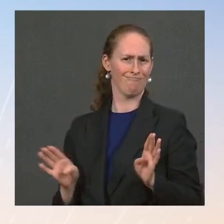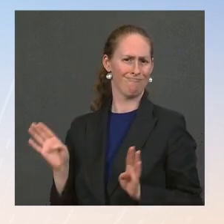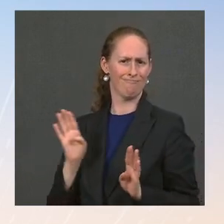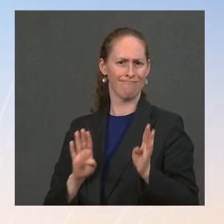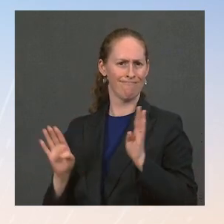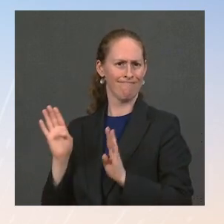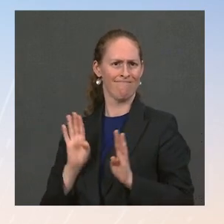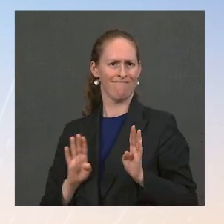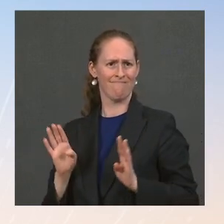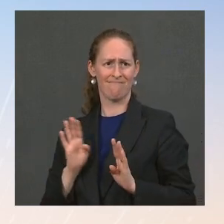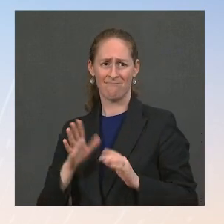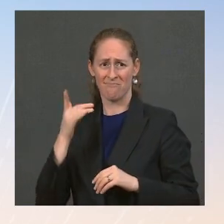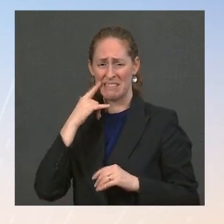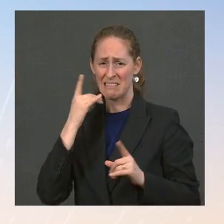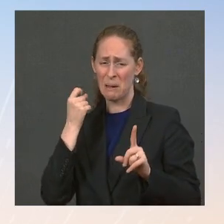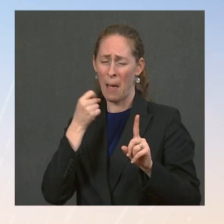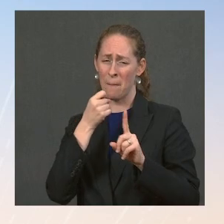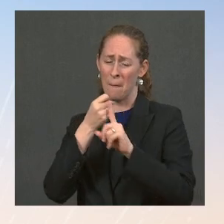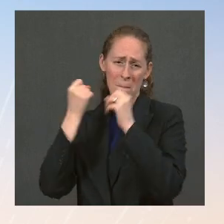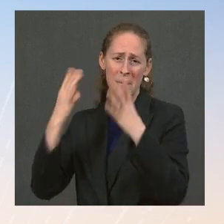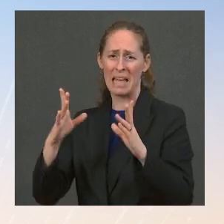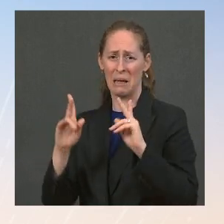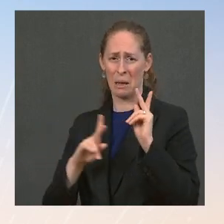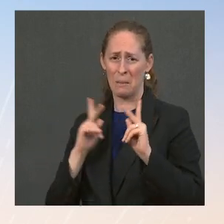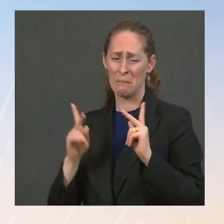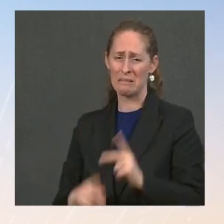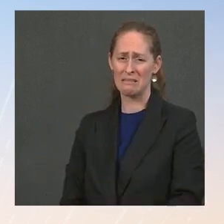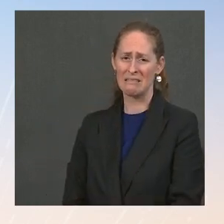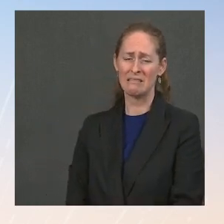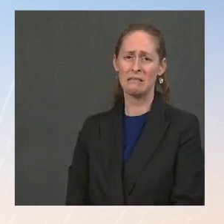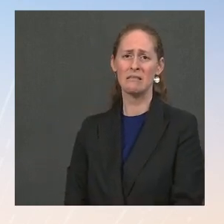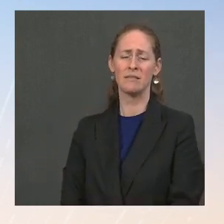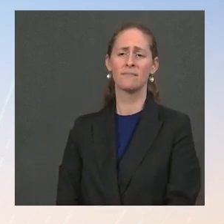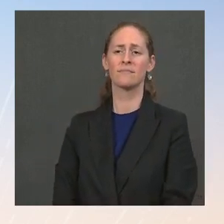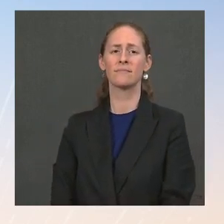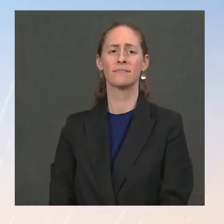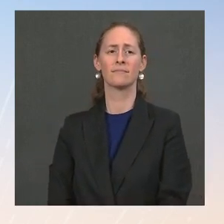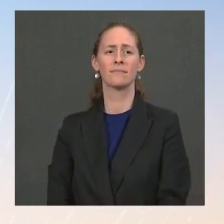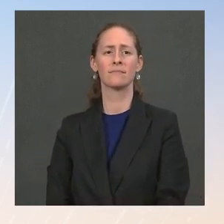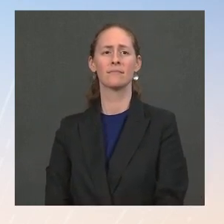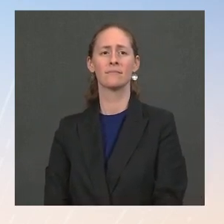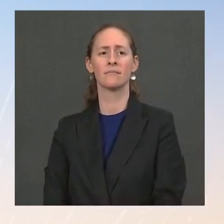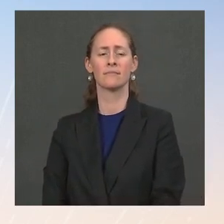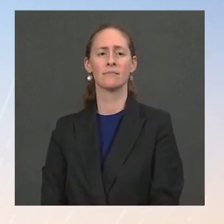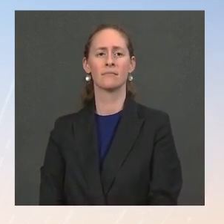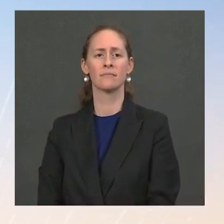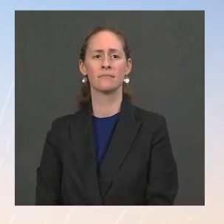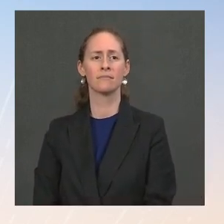Ms. Psaki: Well, as you picked that wages piece of data, though, I think what's important to note is that the progress